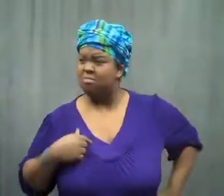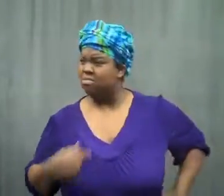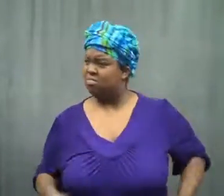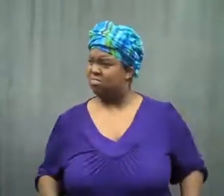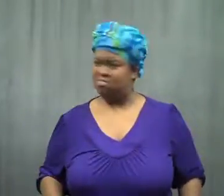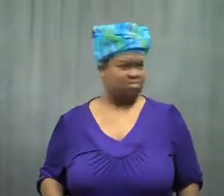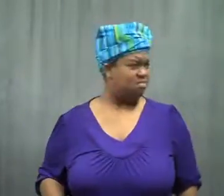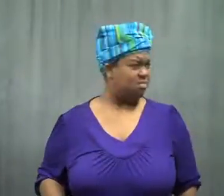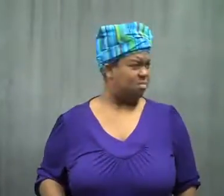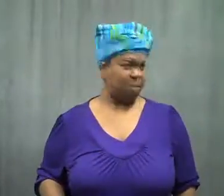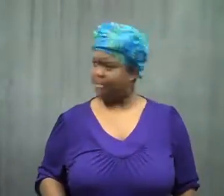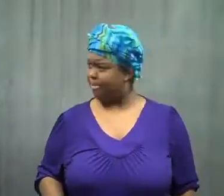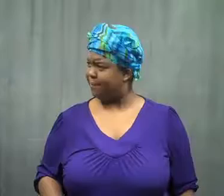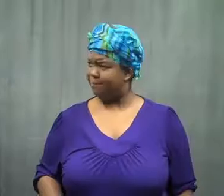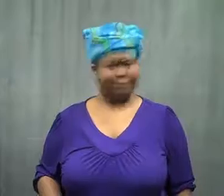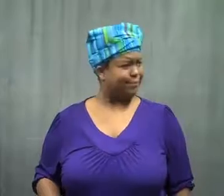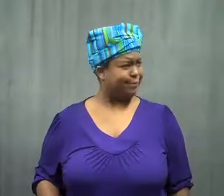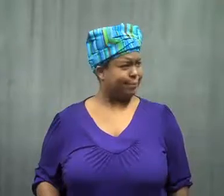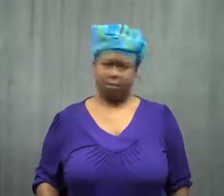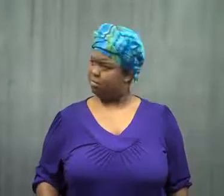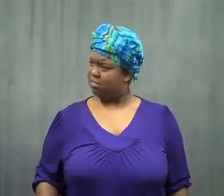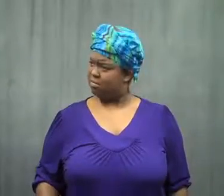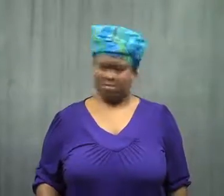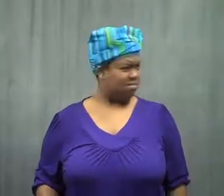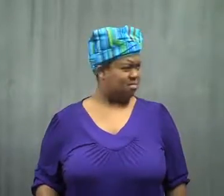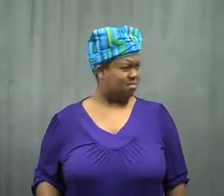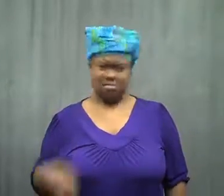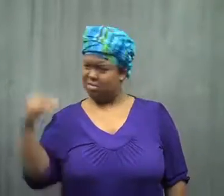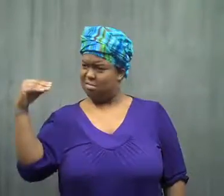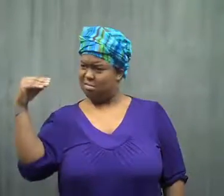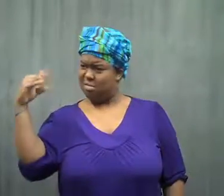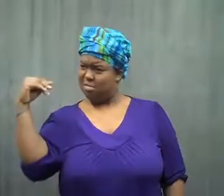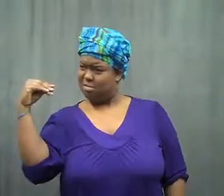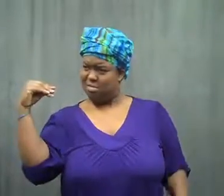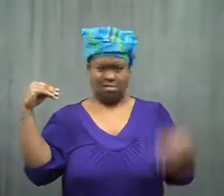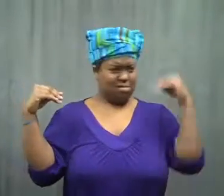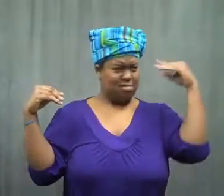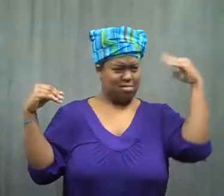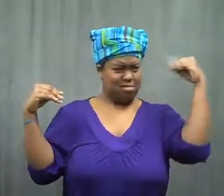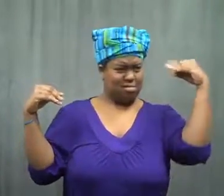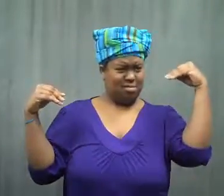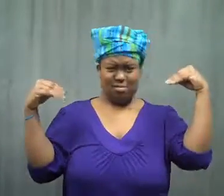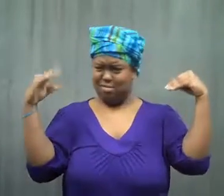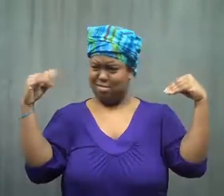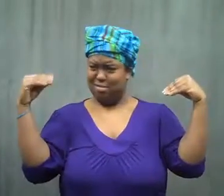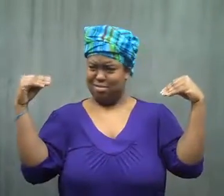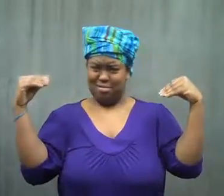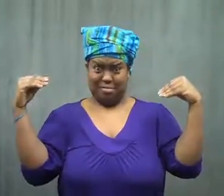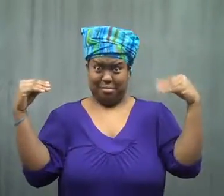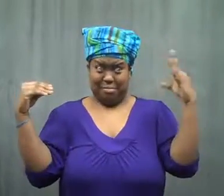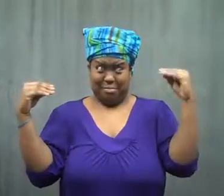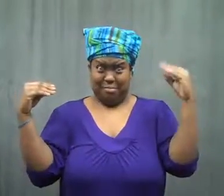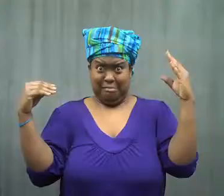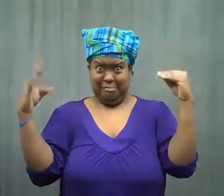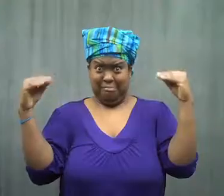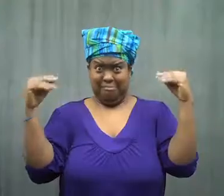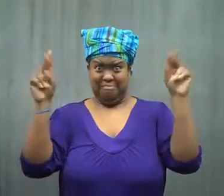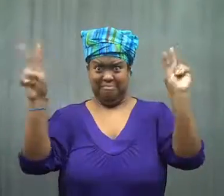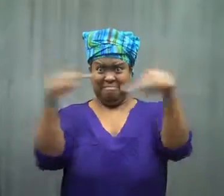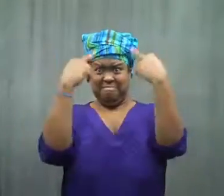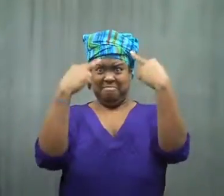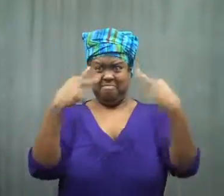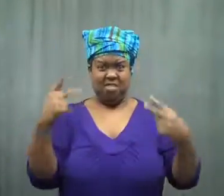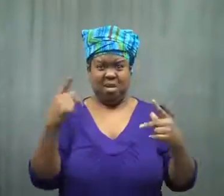I looked back and forth as they yapped at me, and they both looked right at me.